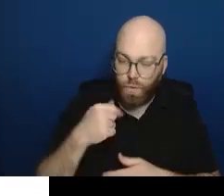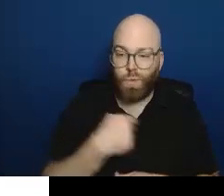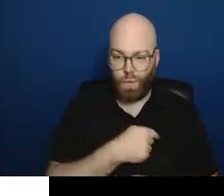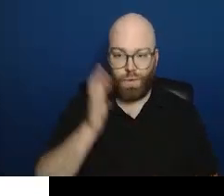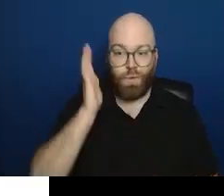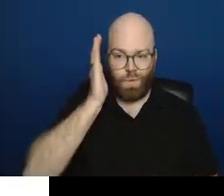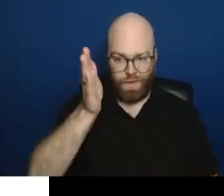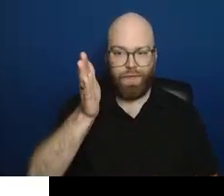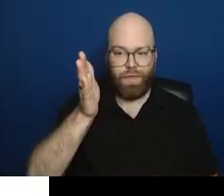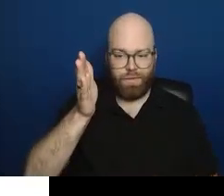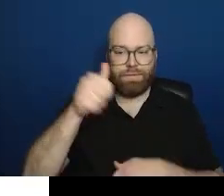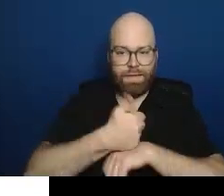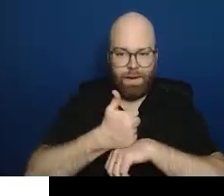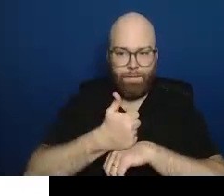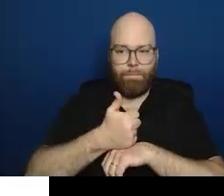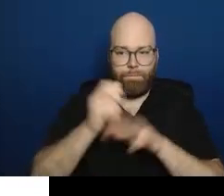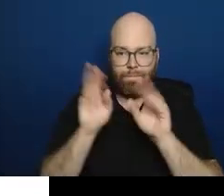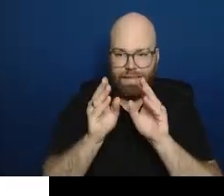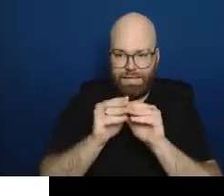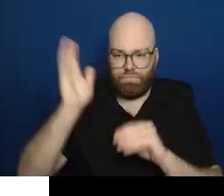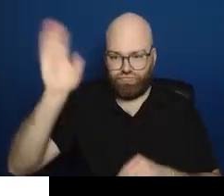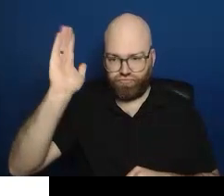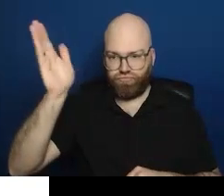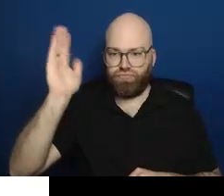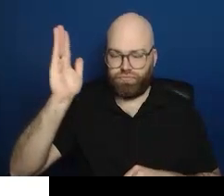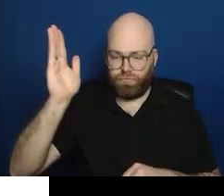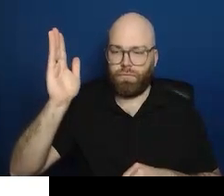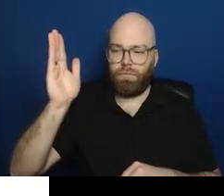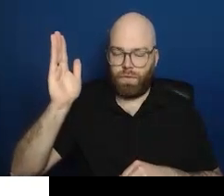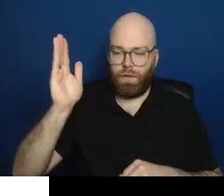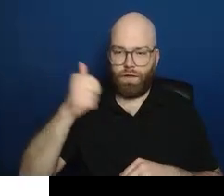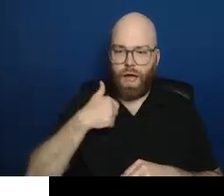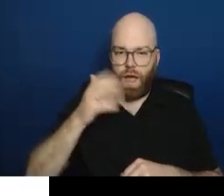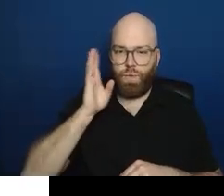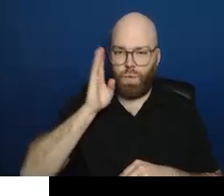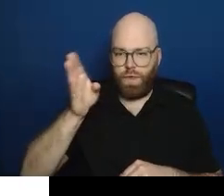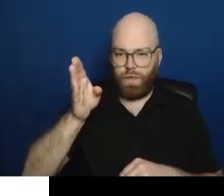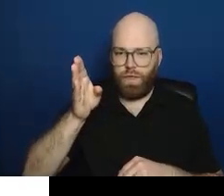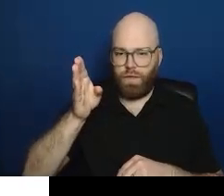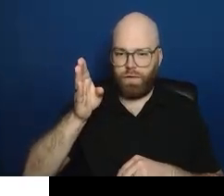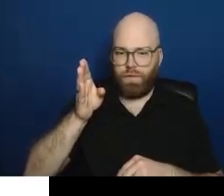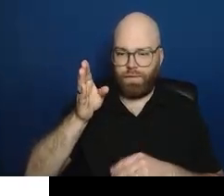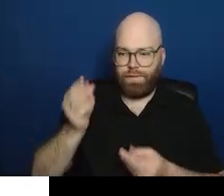And we're going to share the Zoom link. So I'll share this the flier with Guadalupe Garcia.